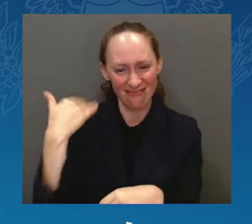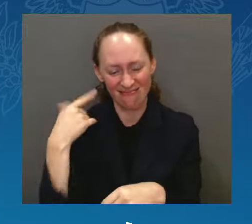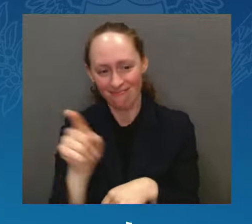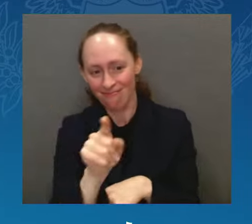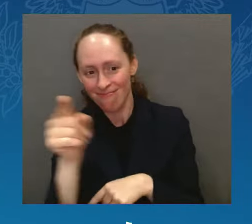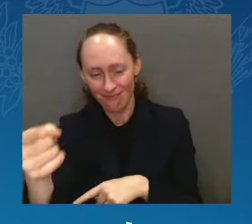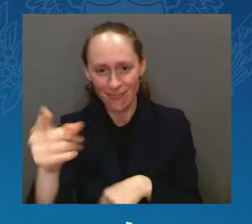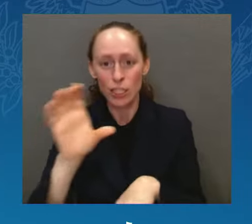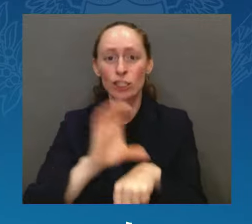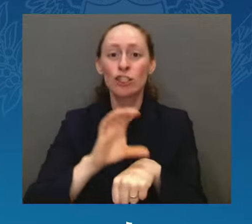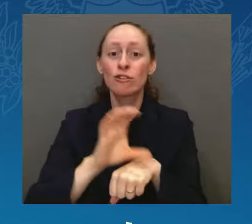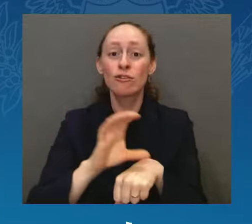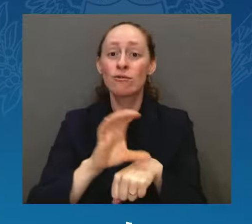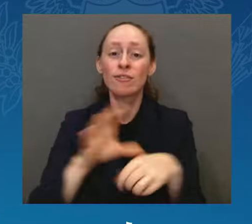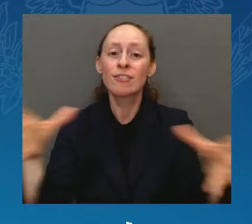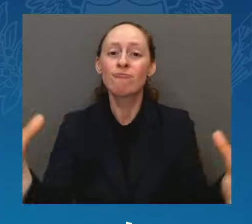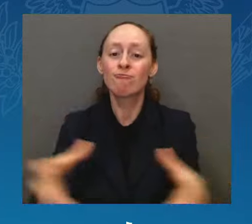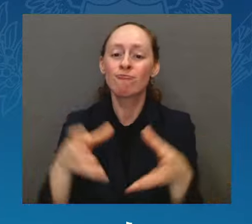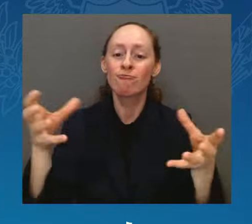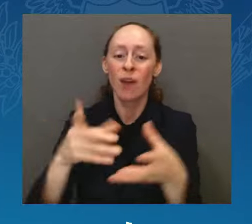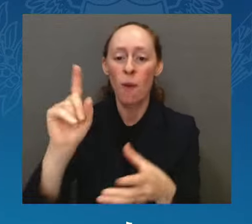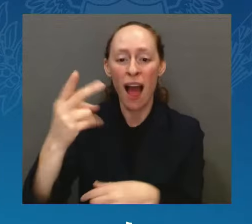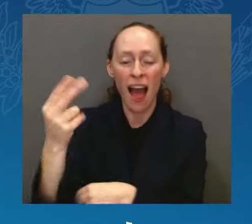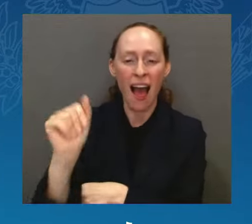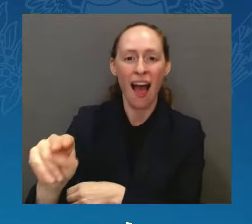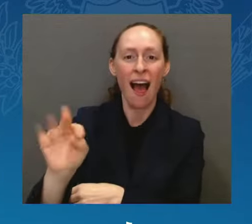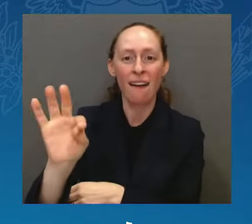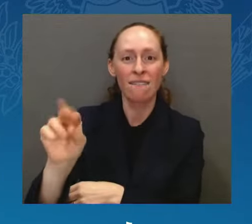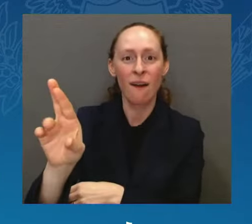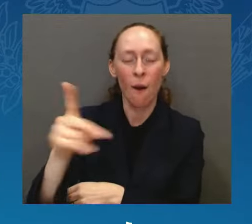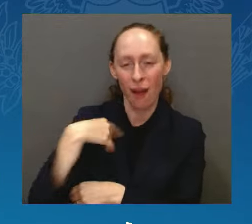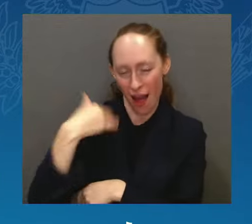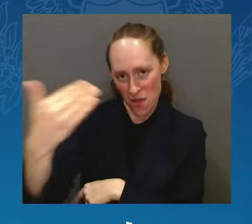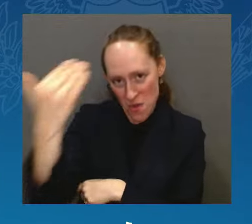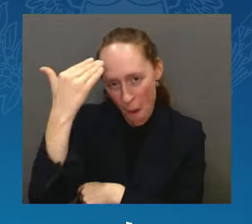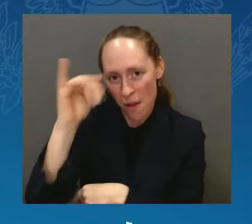each other back in the day, huh? Mr. Gonzalez: I know that's right. The Vice President: Thank you so very much.